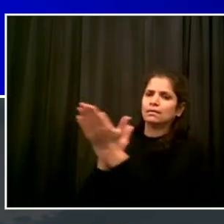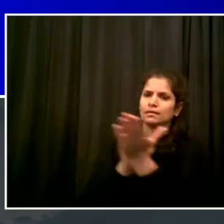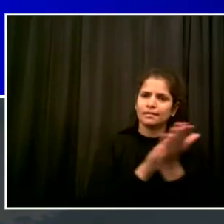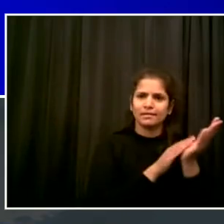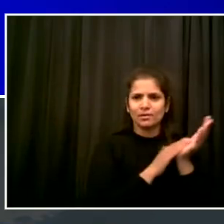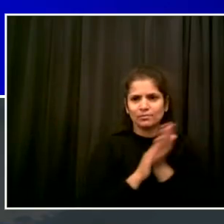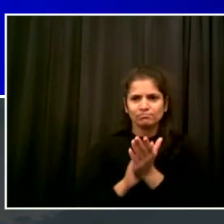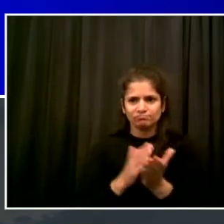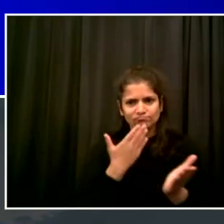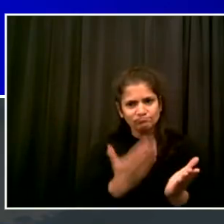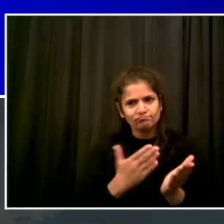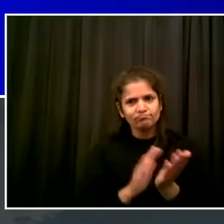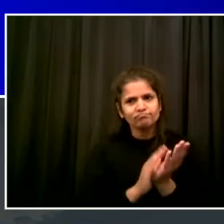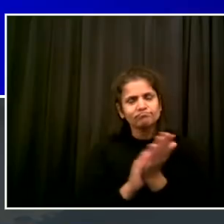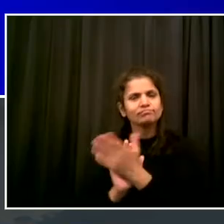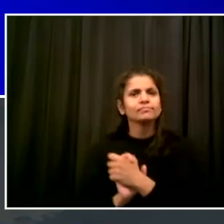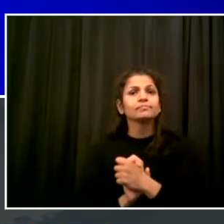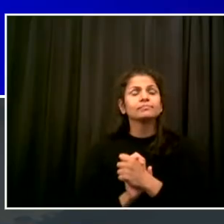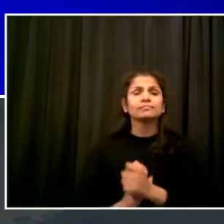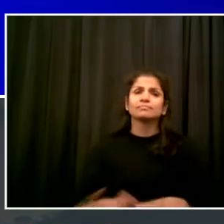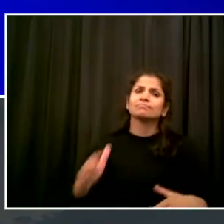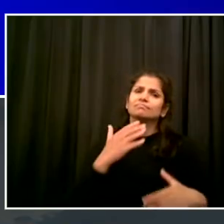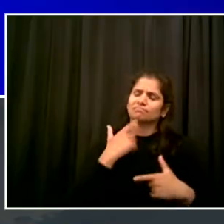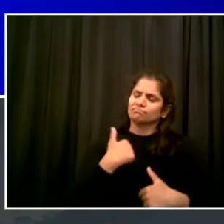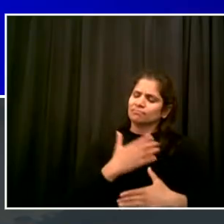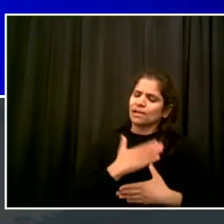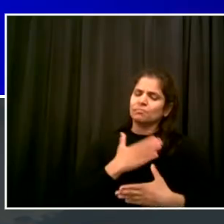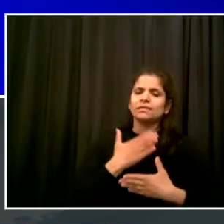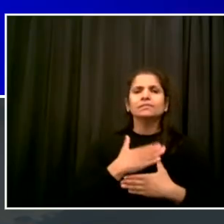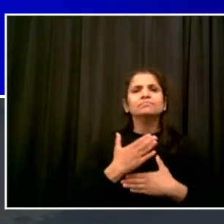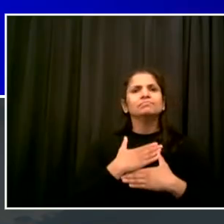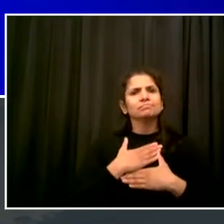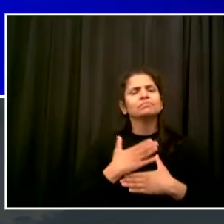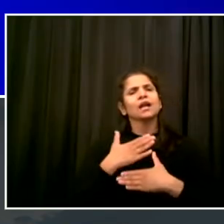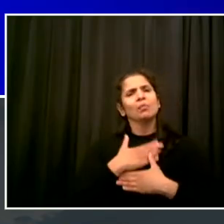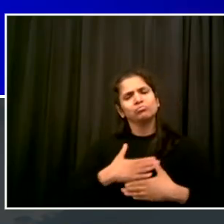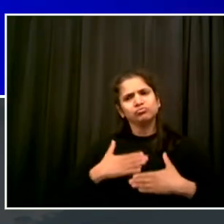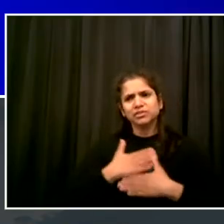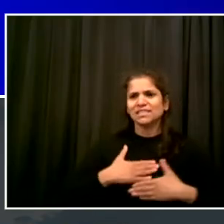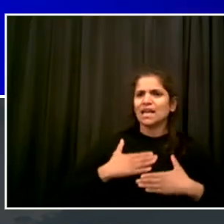YOU ARE PROTECTING AND UPLFITING CHILDREN .